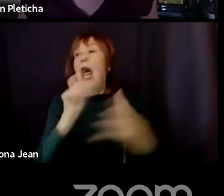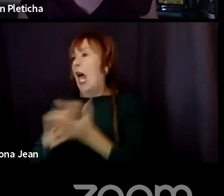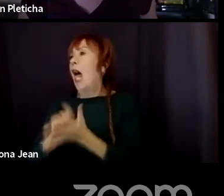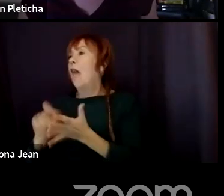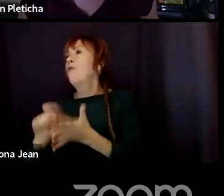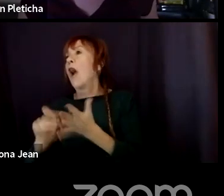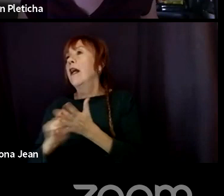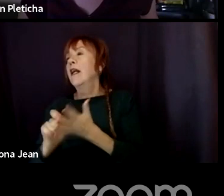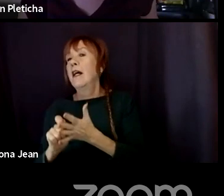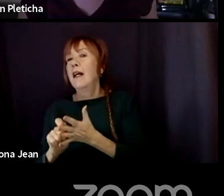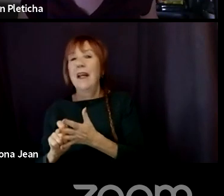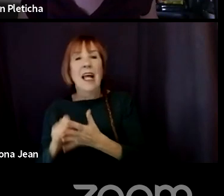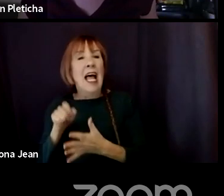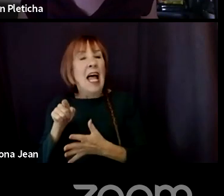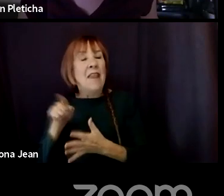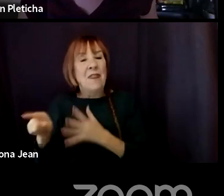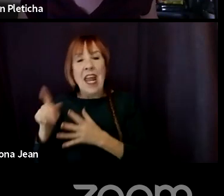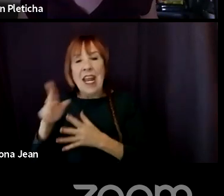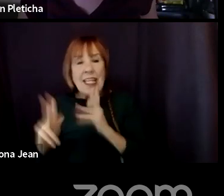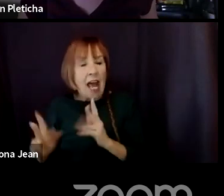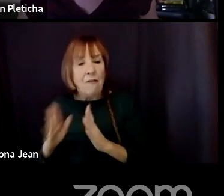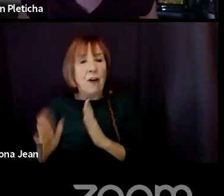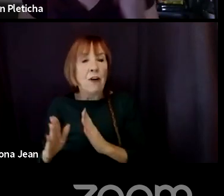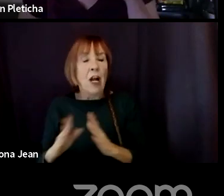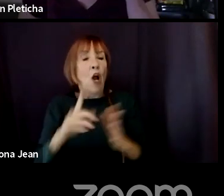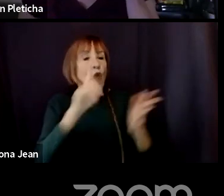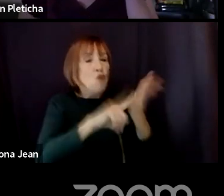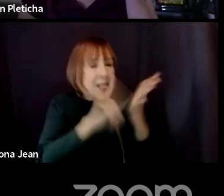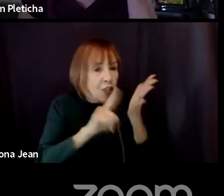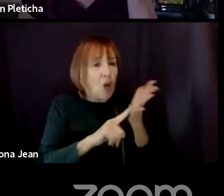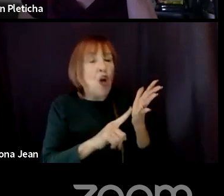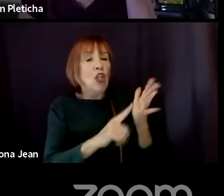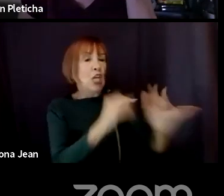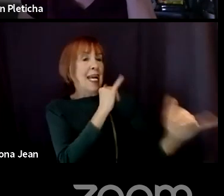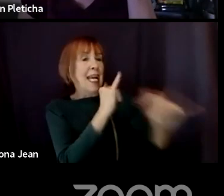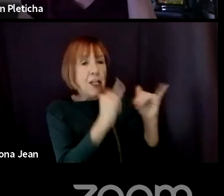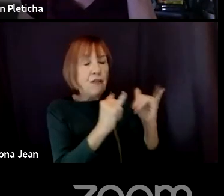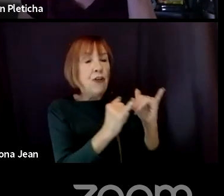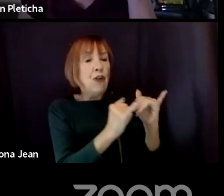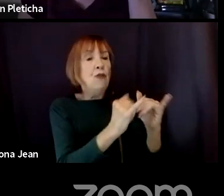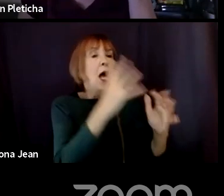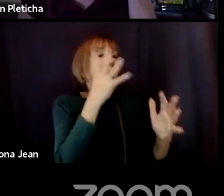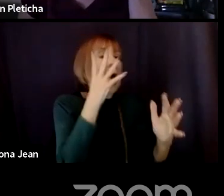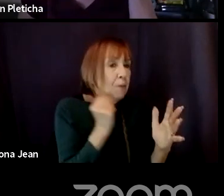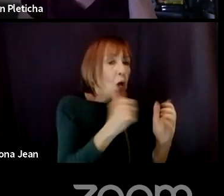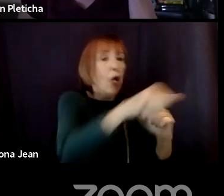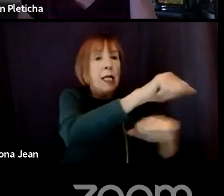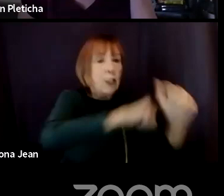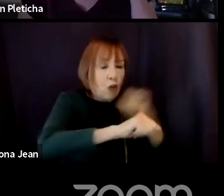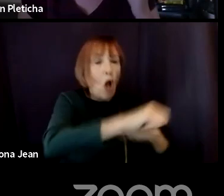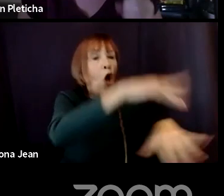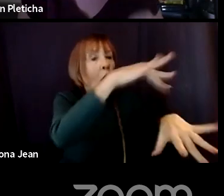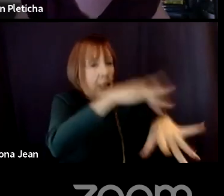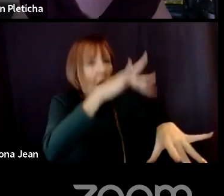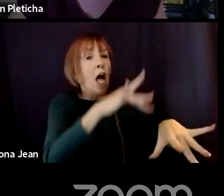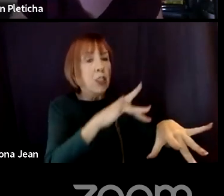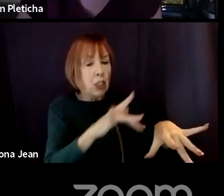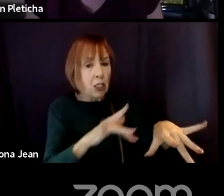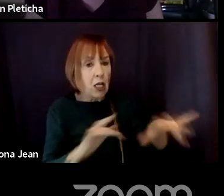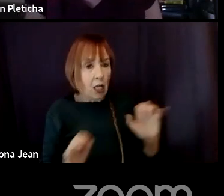they haven't interviewed people, they haven't done anything and that's what I was saying before offline, is what's usually missing is nuance, right?